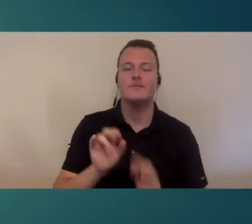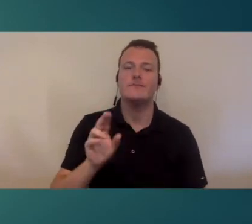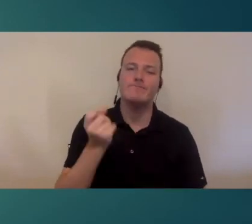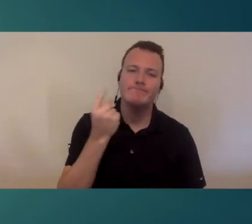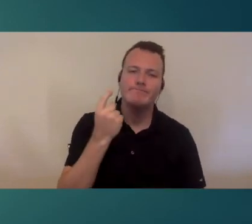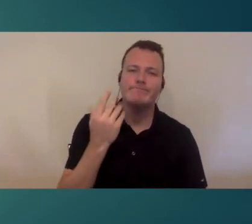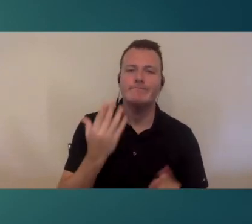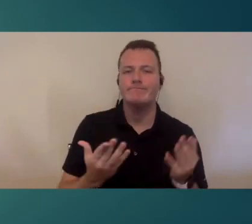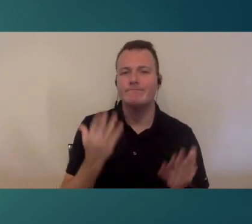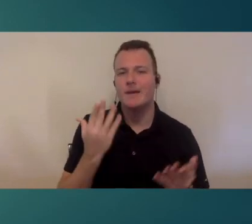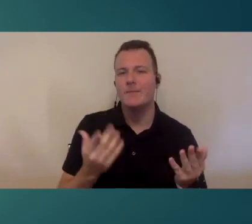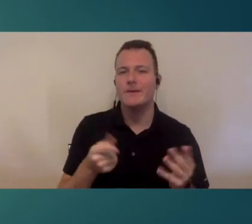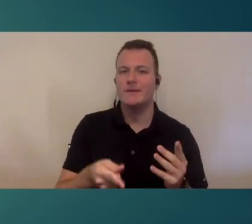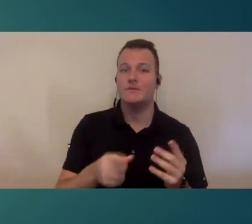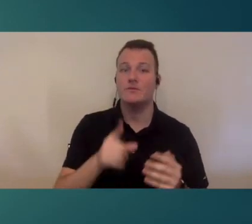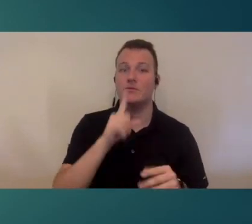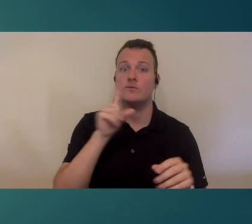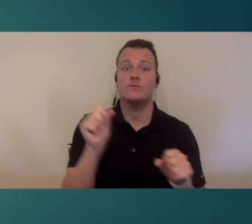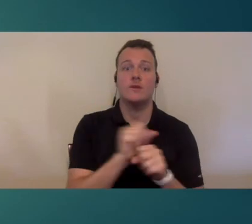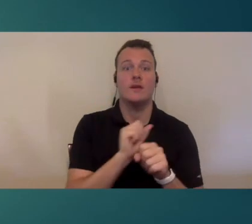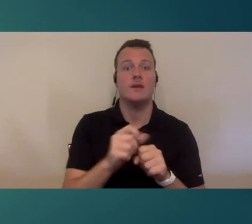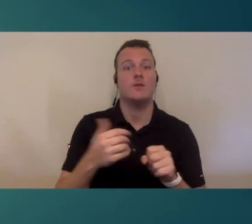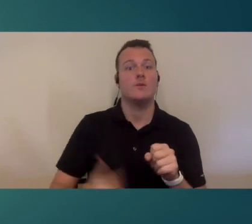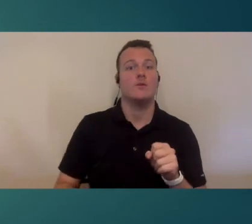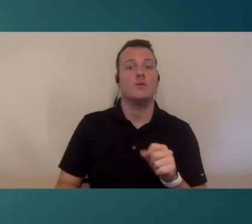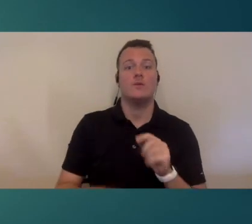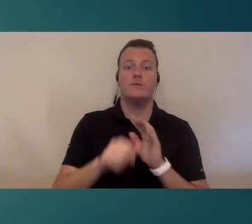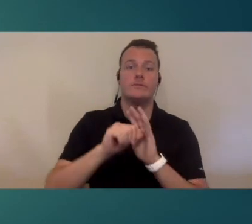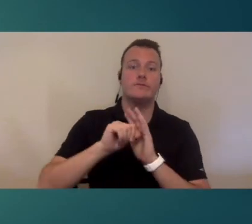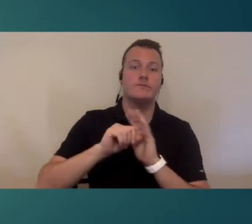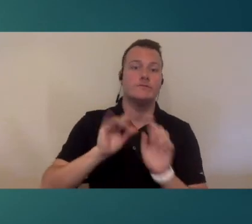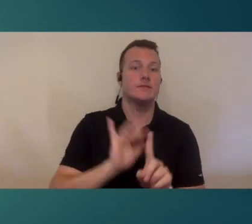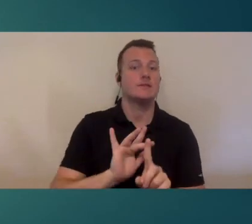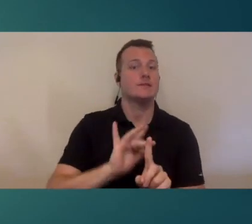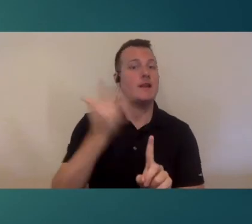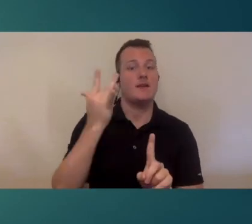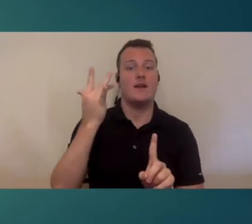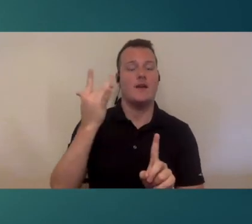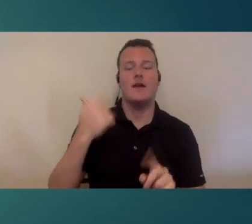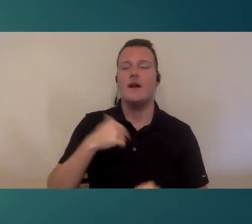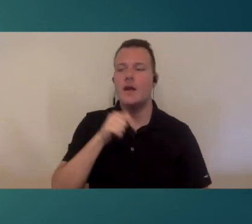you know, really stands out, that is unusual, you know. I don't need to know